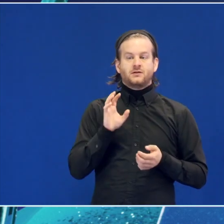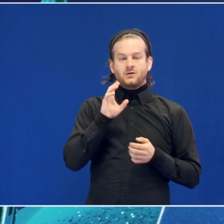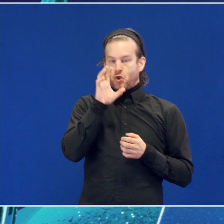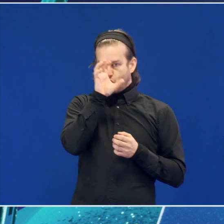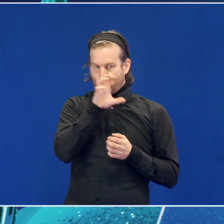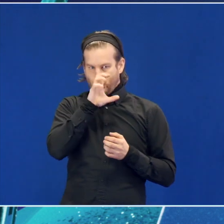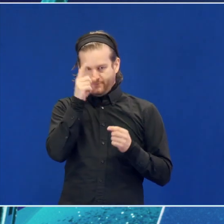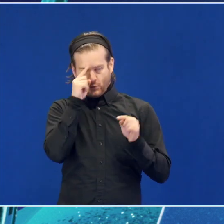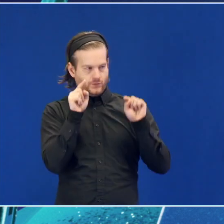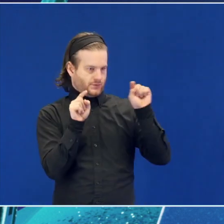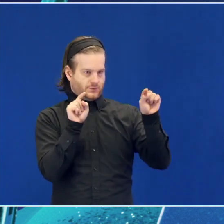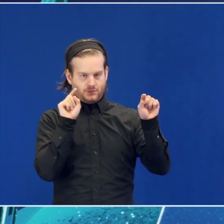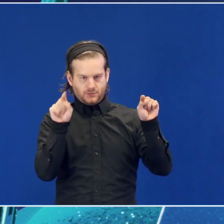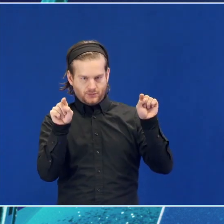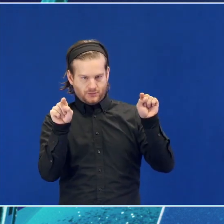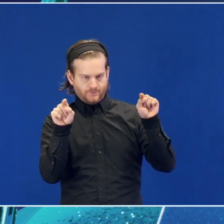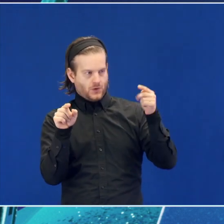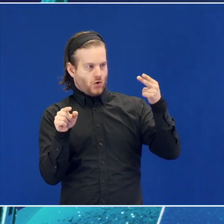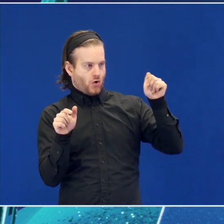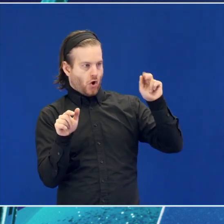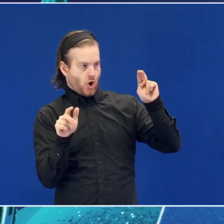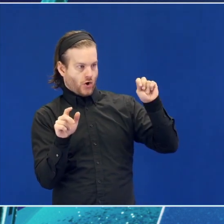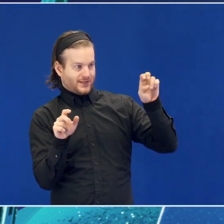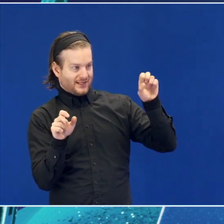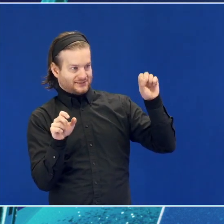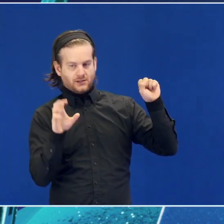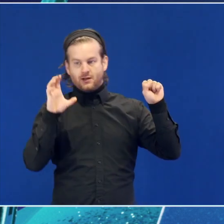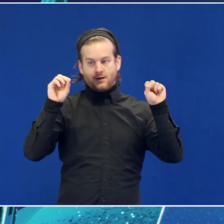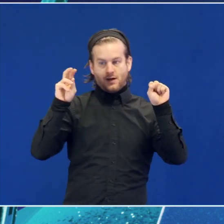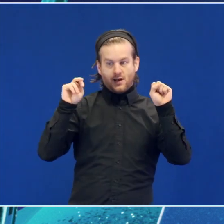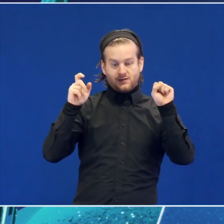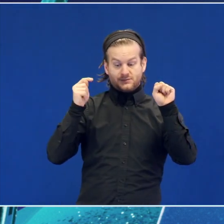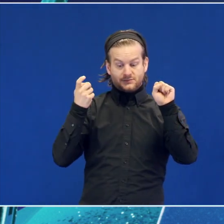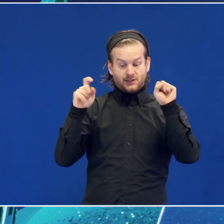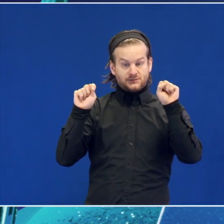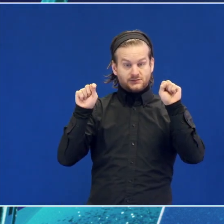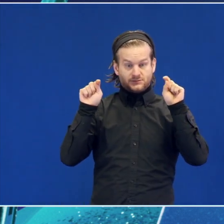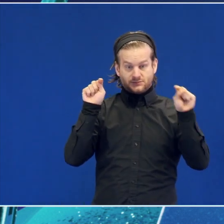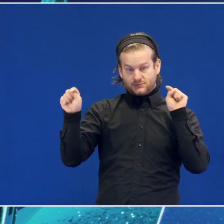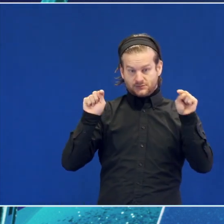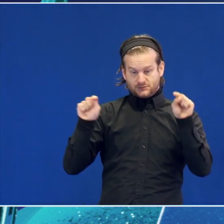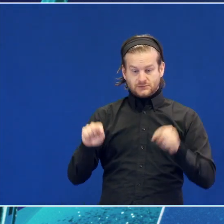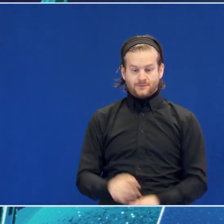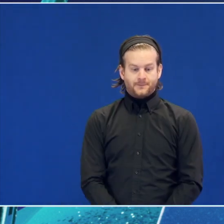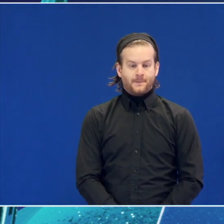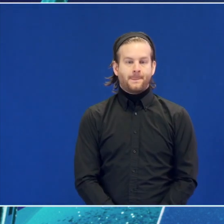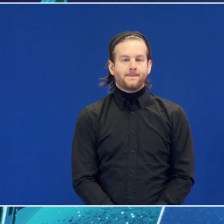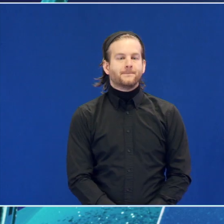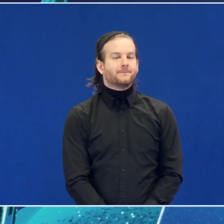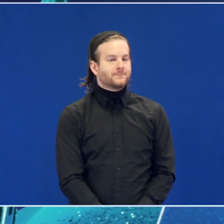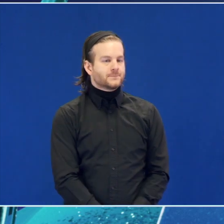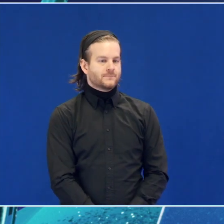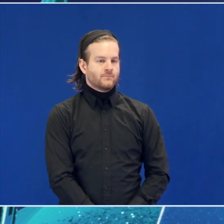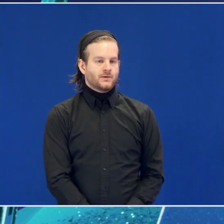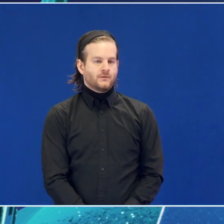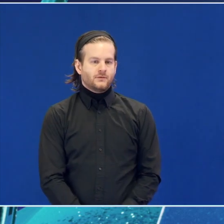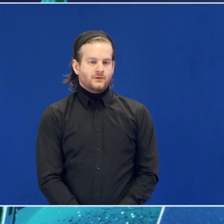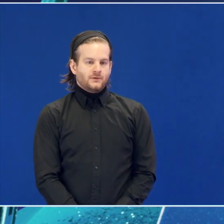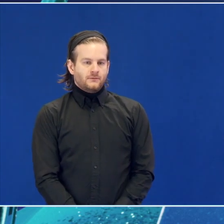I want to pick on two things that each of you -- one thing that each of you touched on. In terms of the like reading your models' logs,